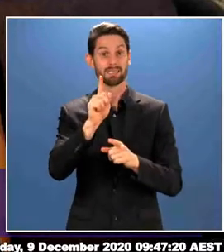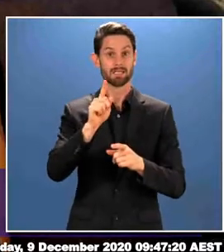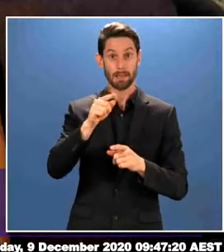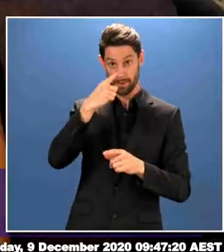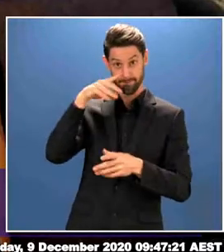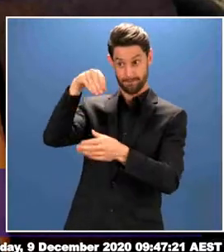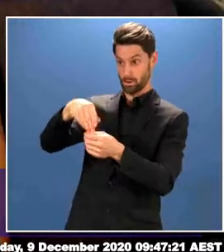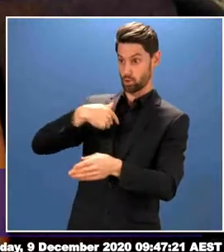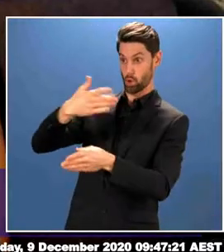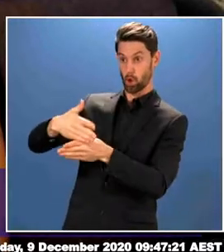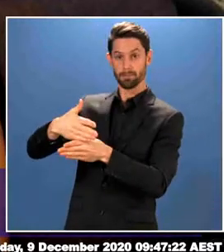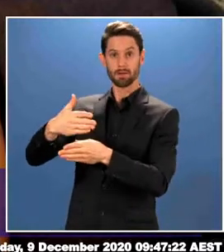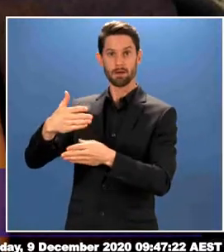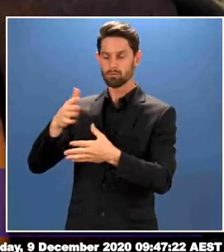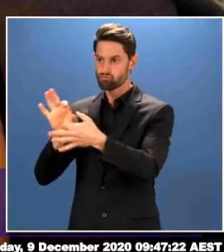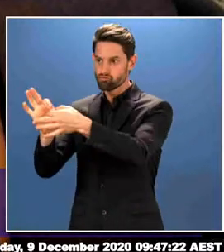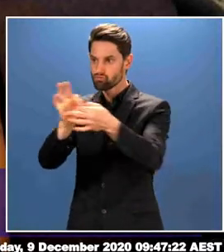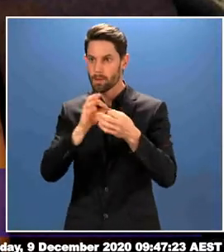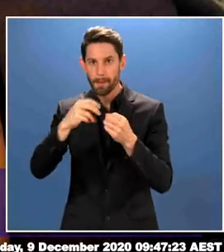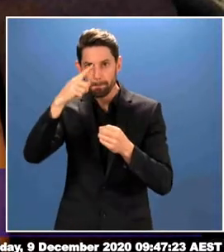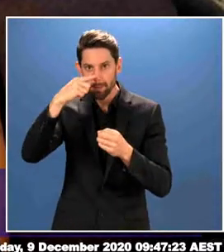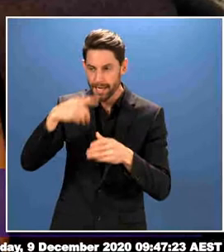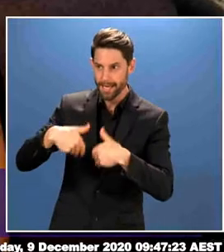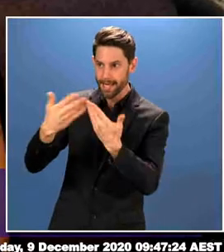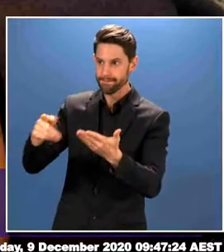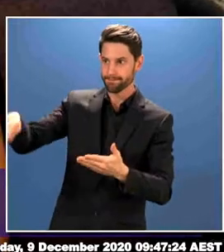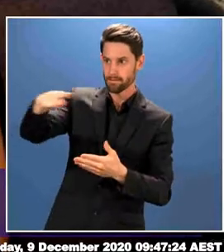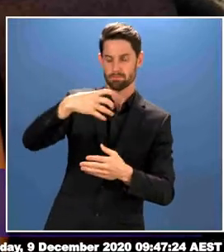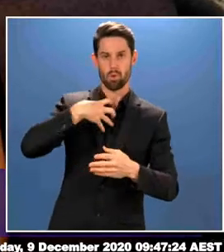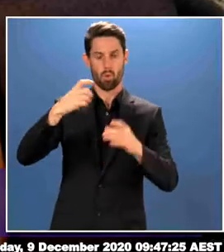for themselves, their communities, and society at large to enact change.